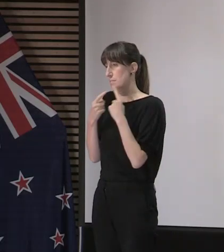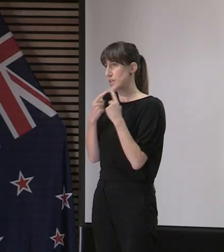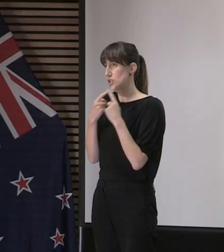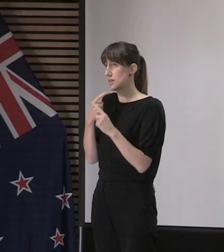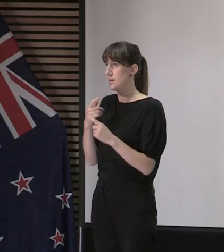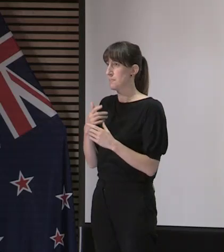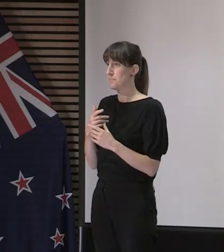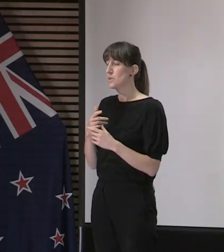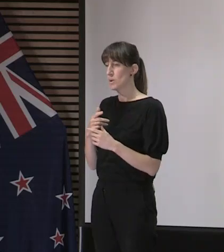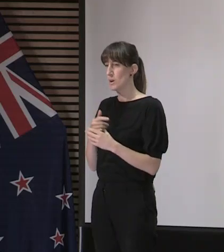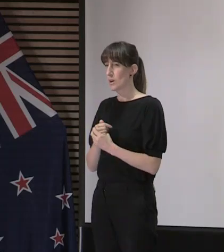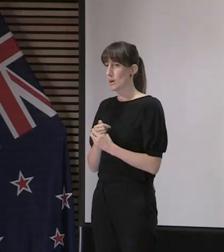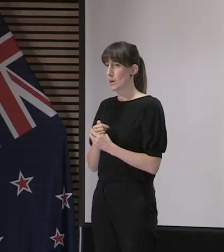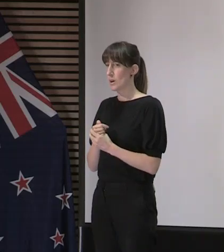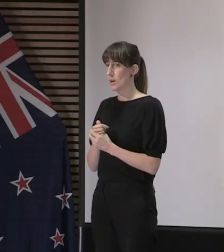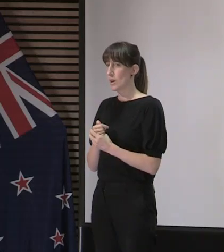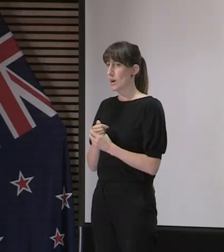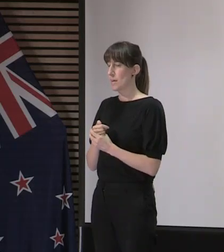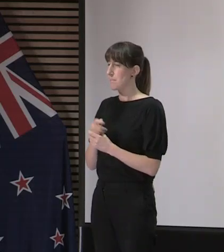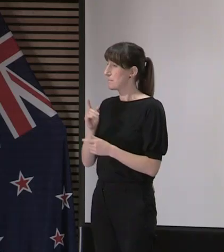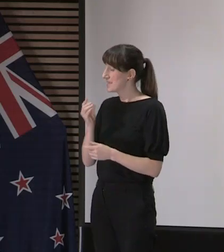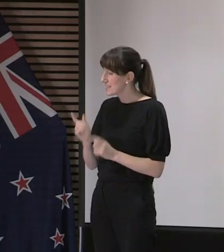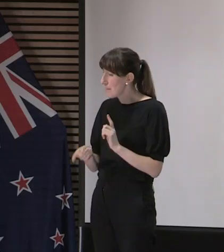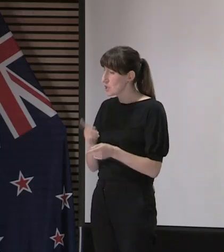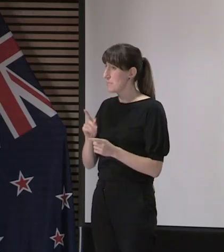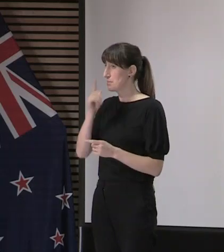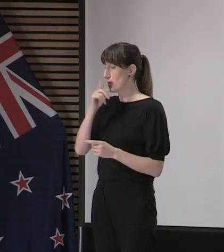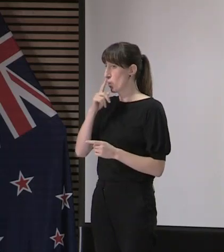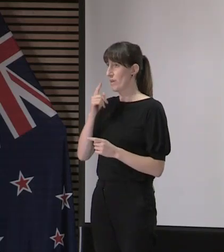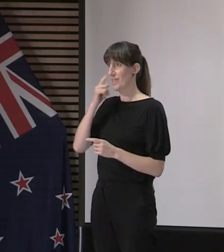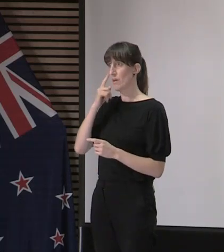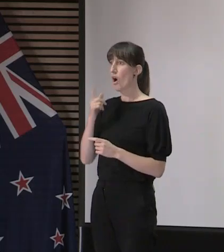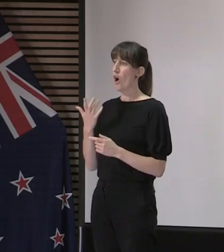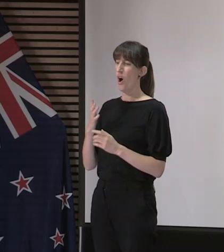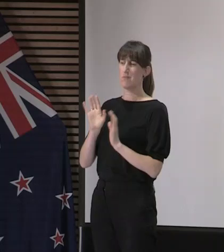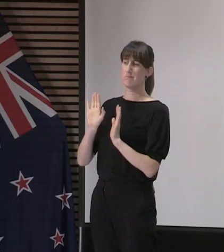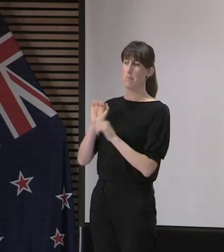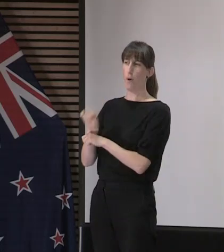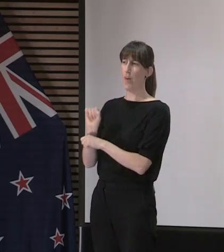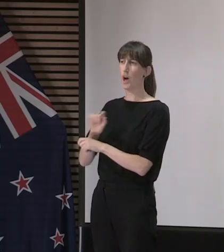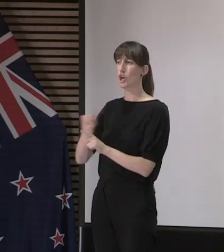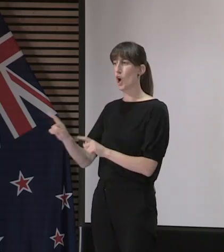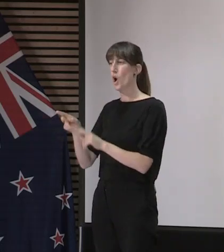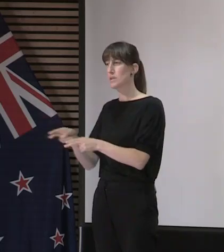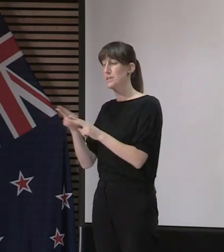have delayed seeking care and we want to make sure there weren't excess death related to seeking care. If you look